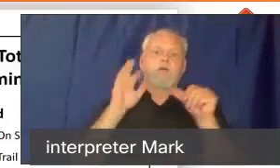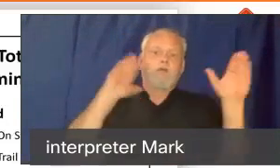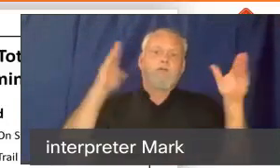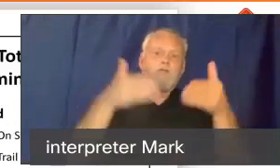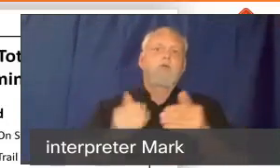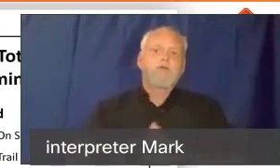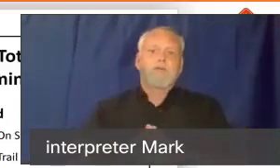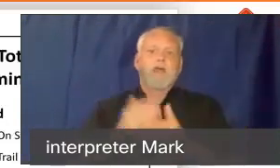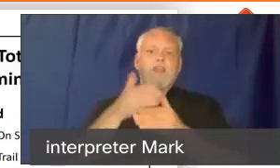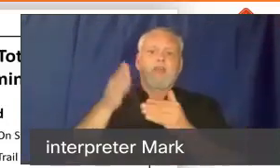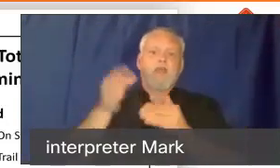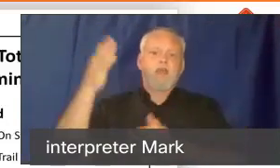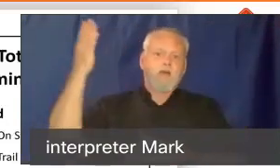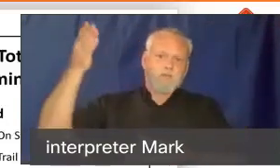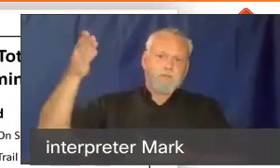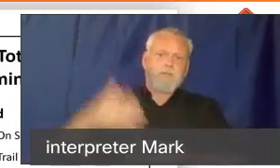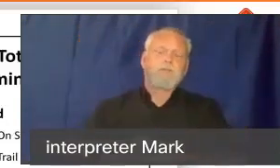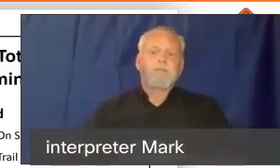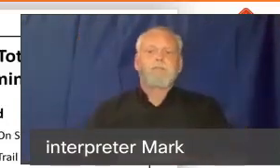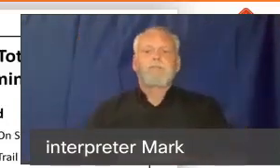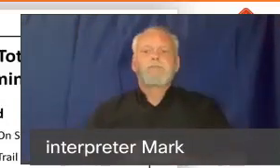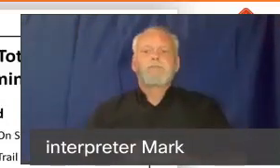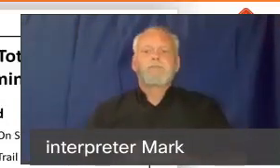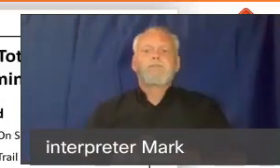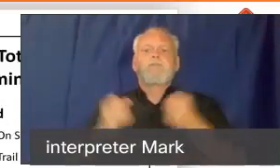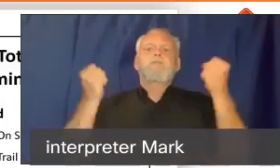At the end of the presentation, so, um.